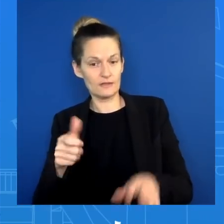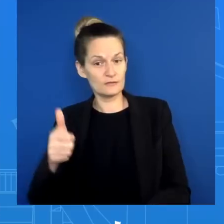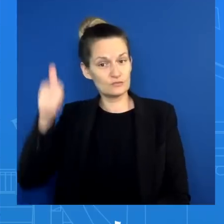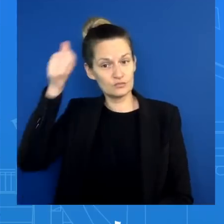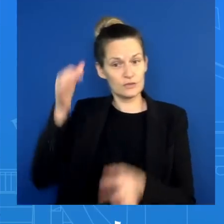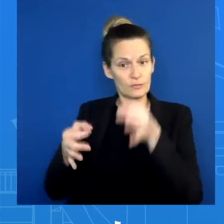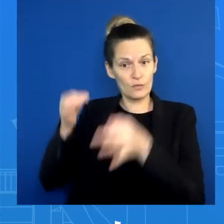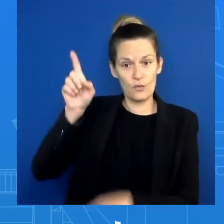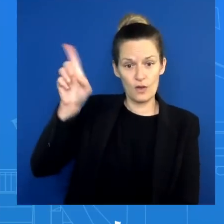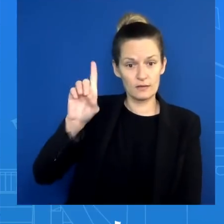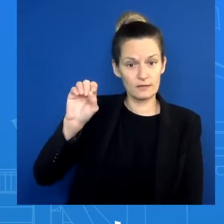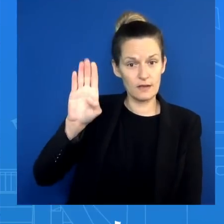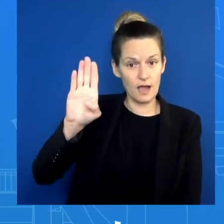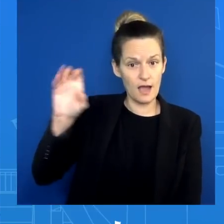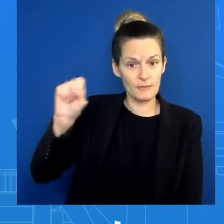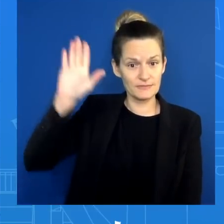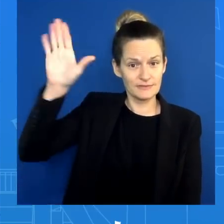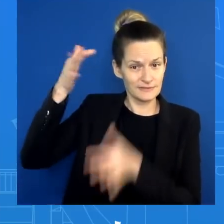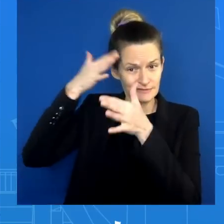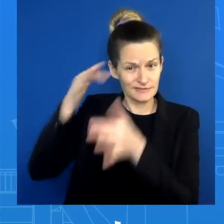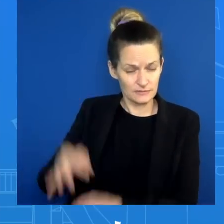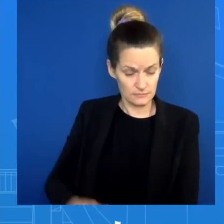It was not of the voice of the majority of Americans.